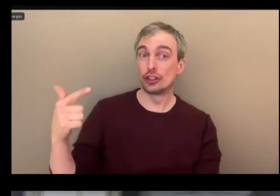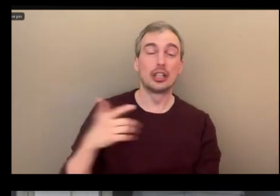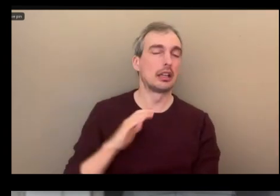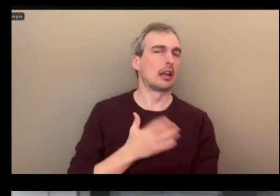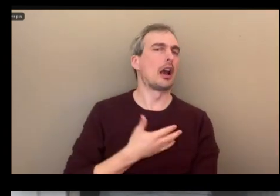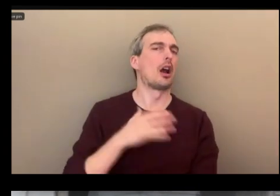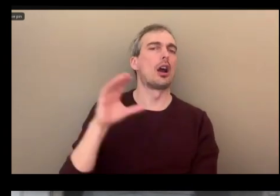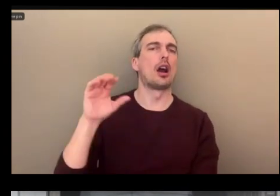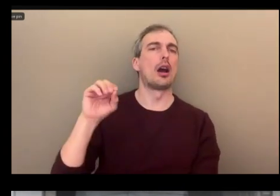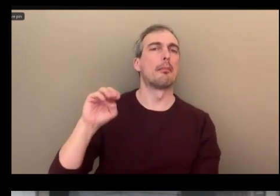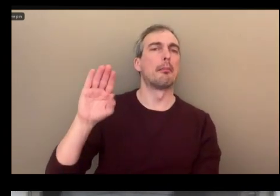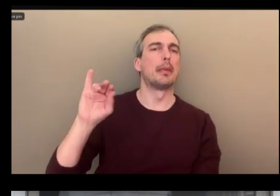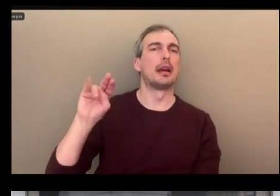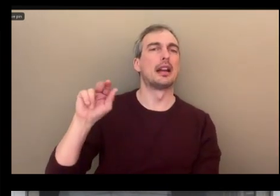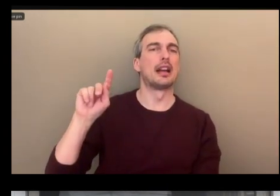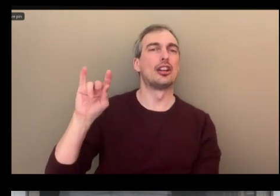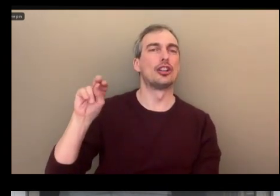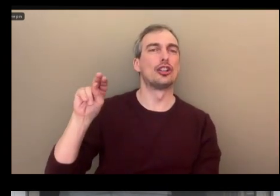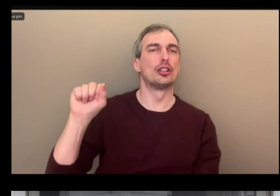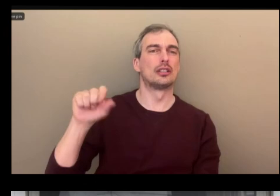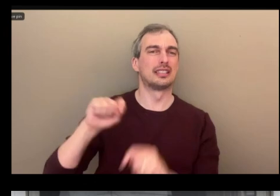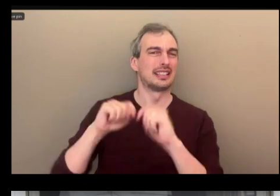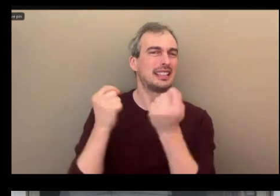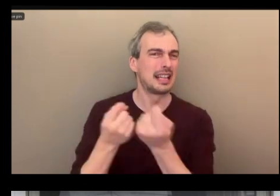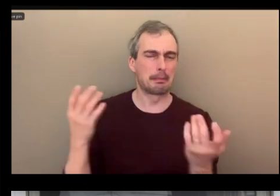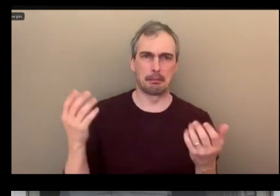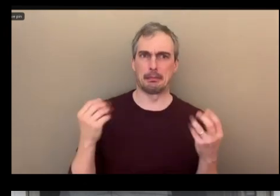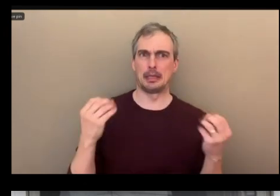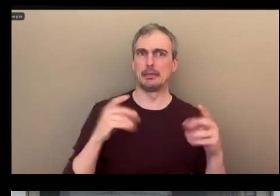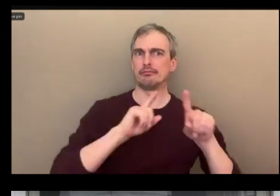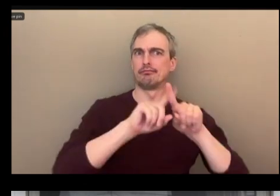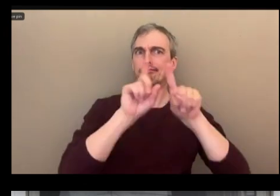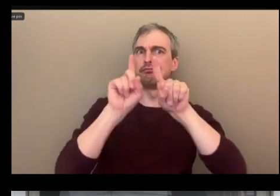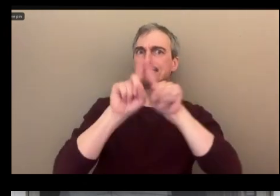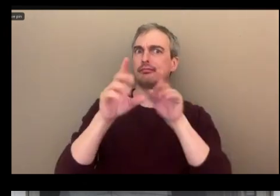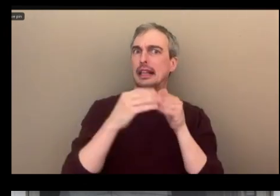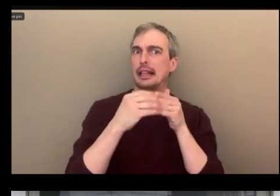Again, really important that these leaders are there to support this program.